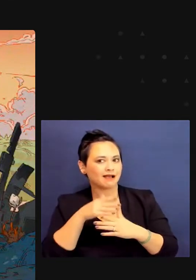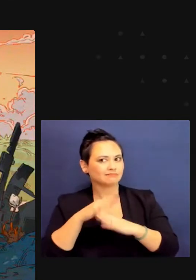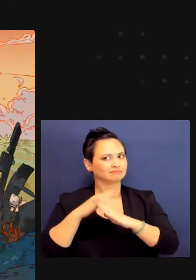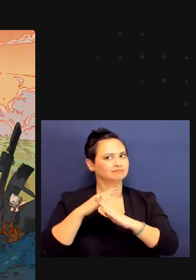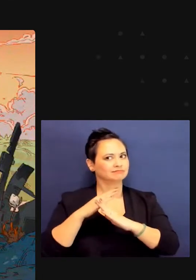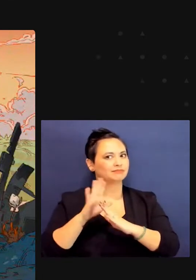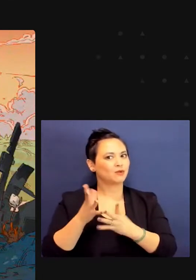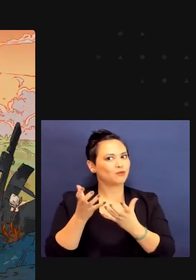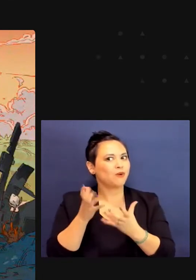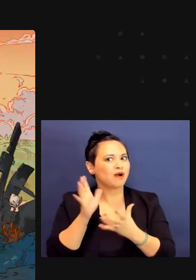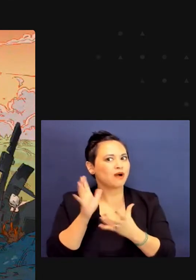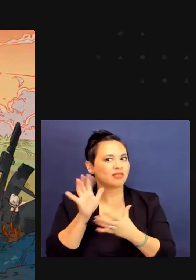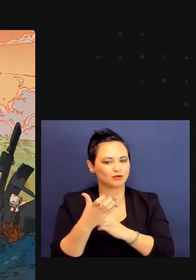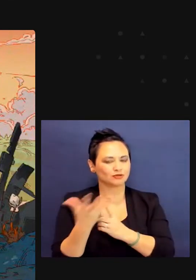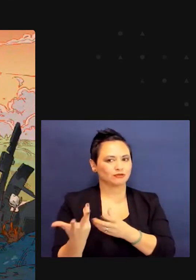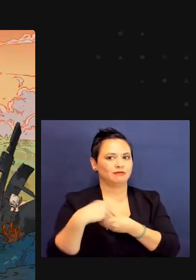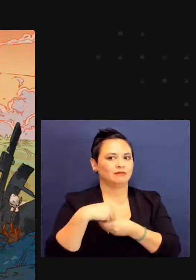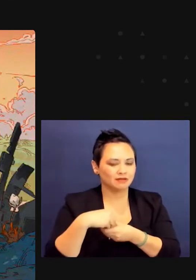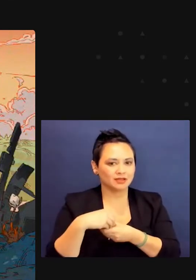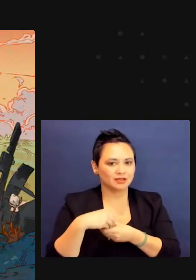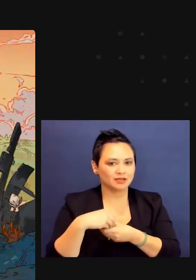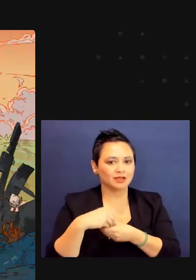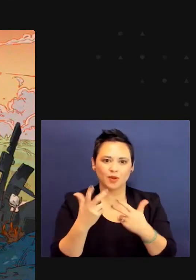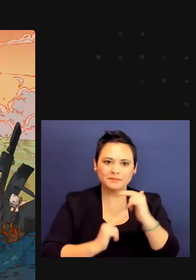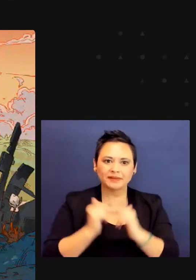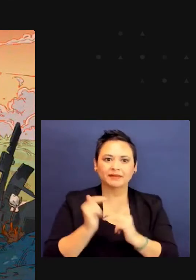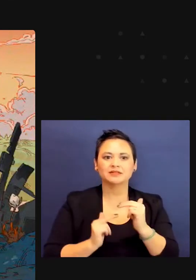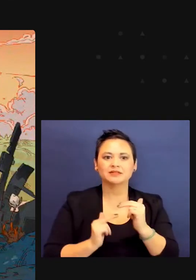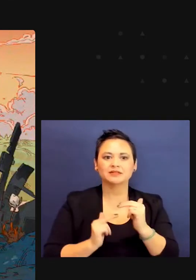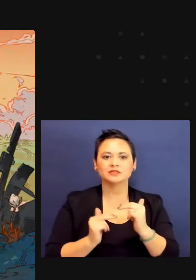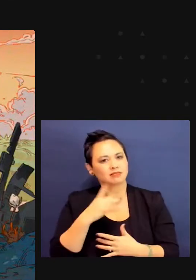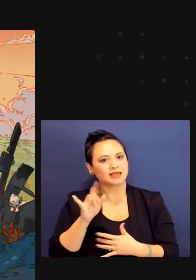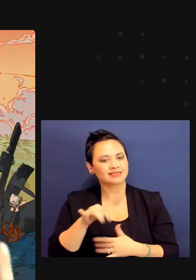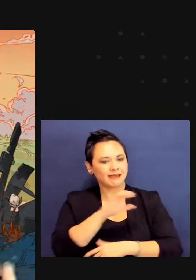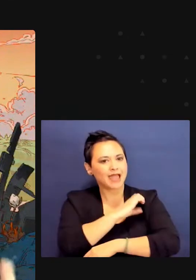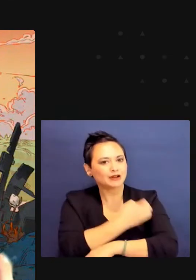And so I like that the energy is really going into something that's more expansive